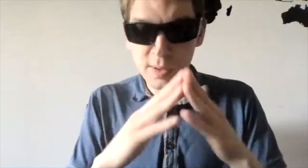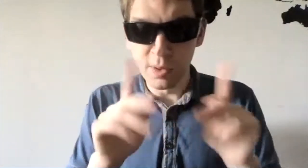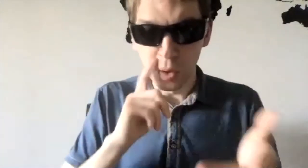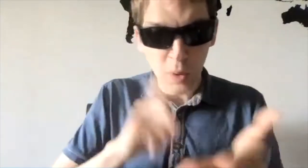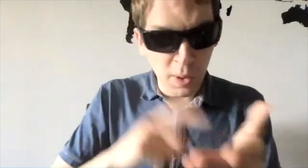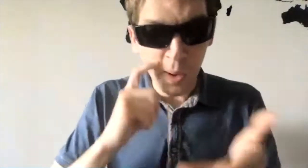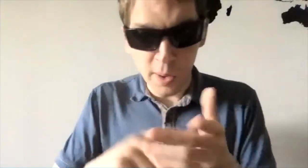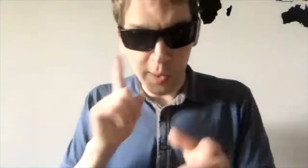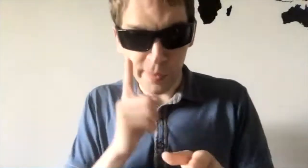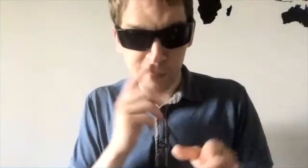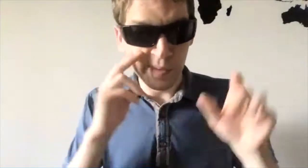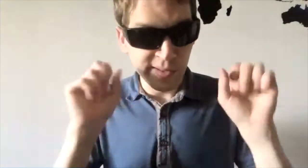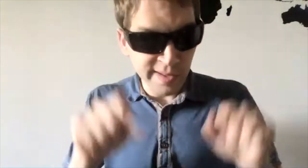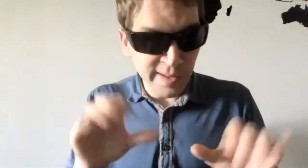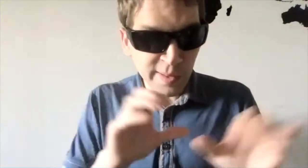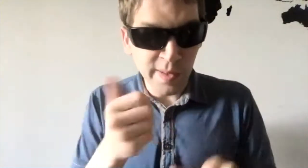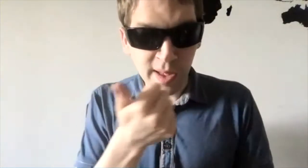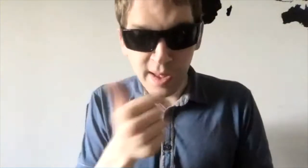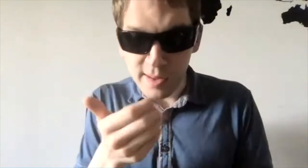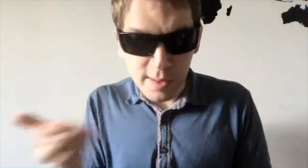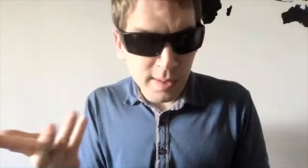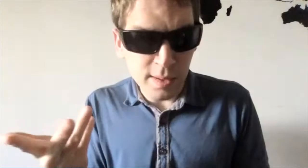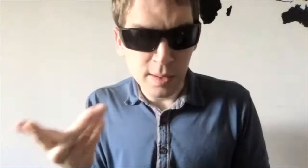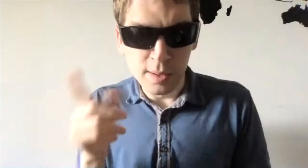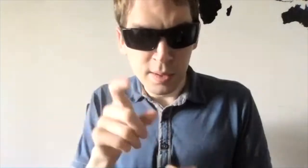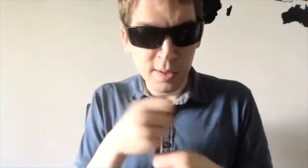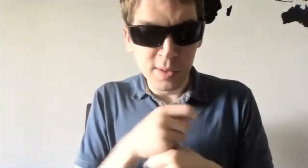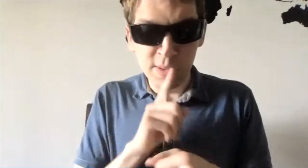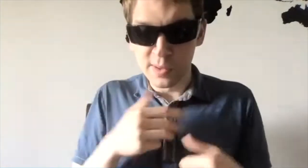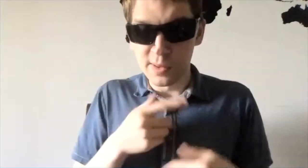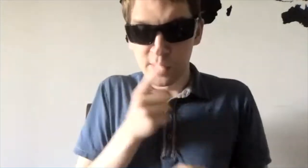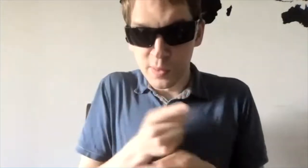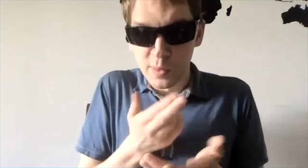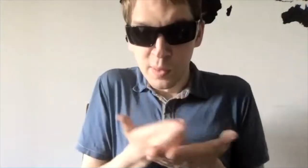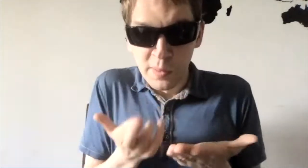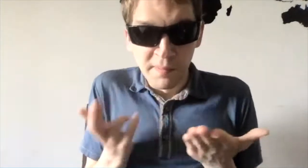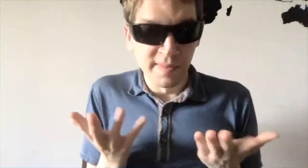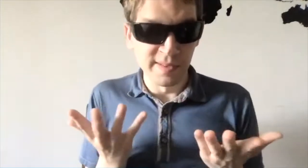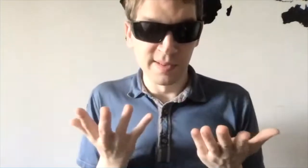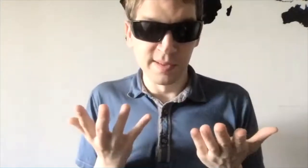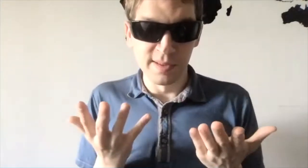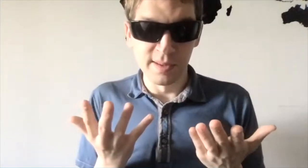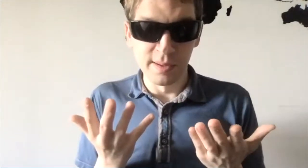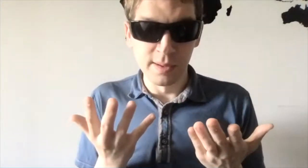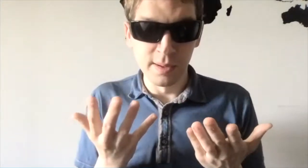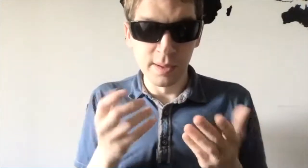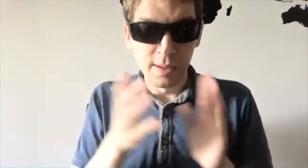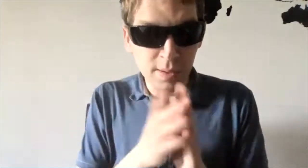I want to involve the deaf community and involve the community as a whole into what they need